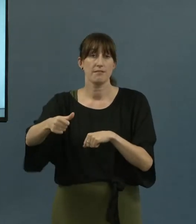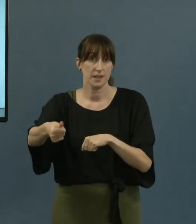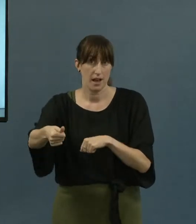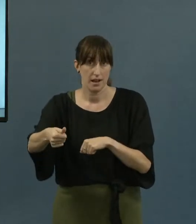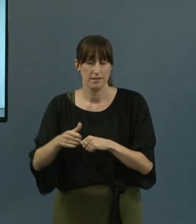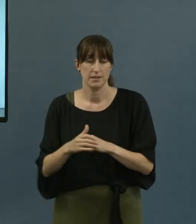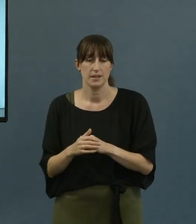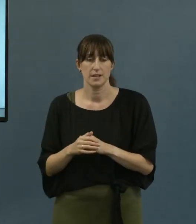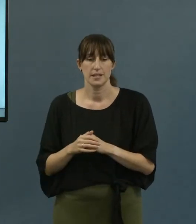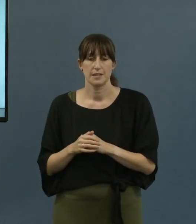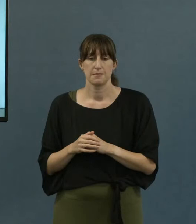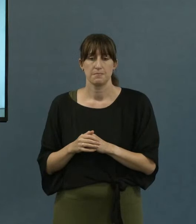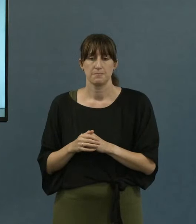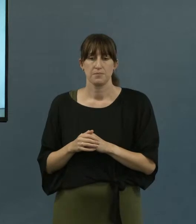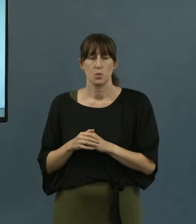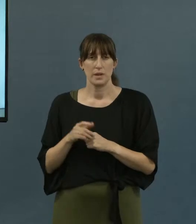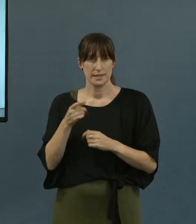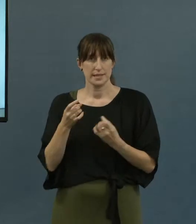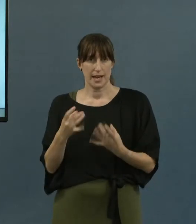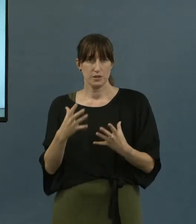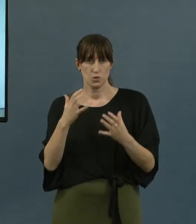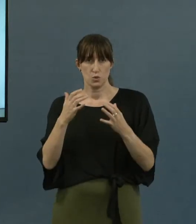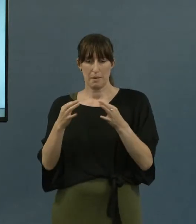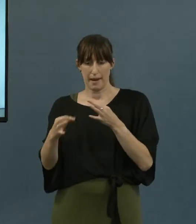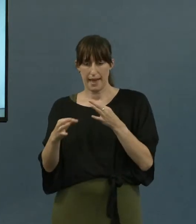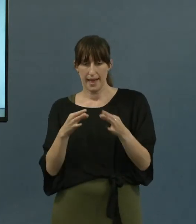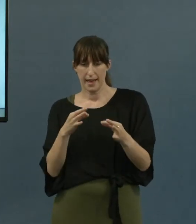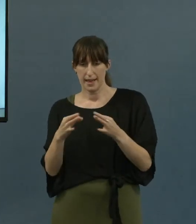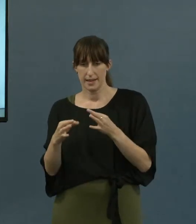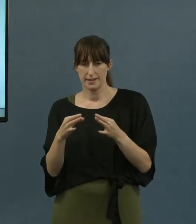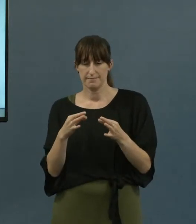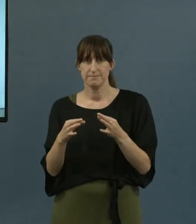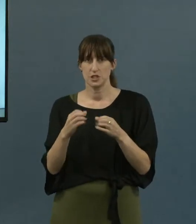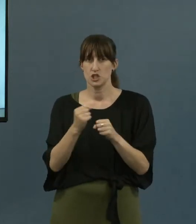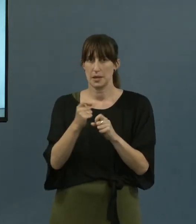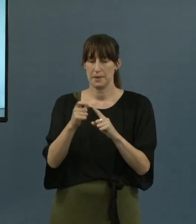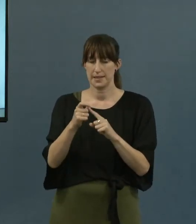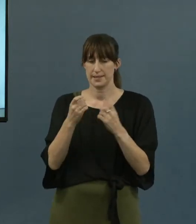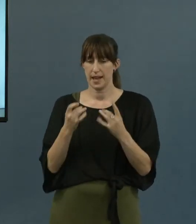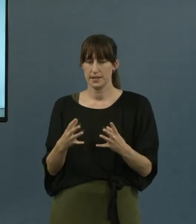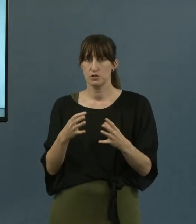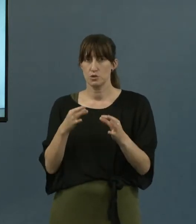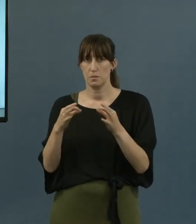and general practice is starting to go through this